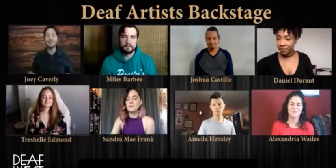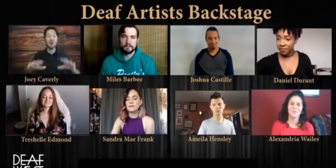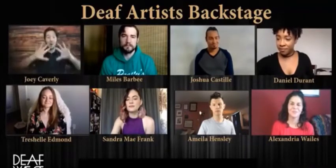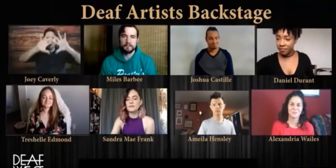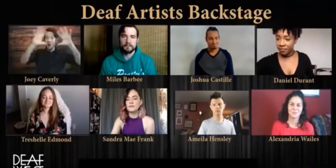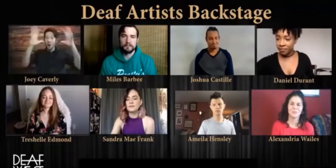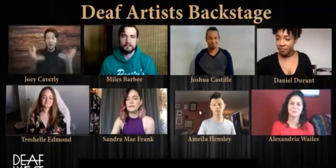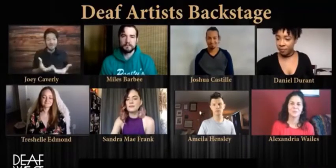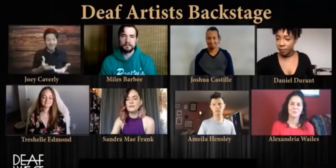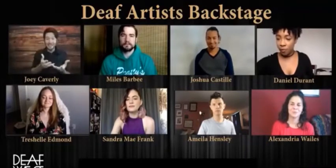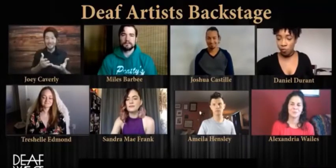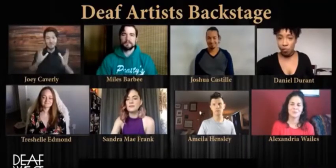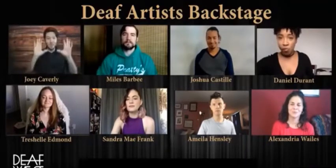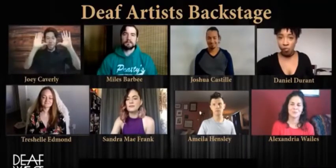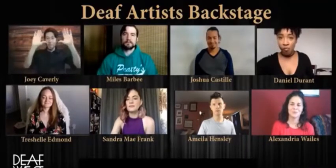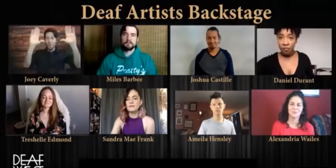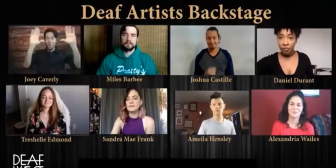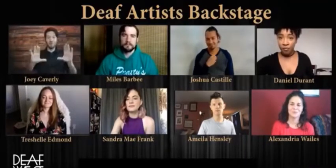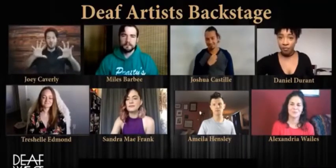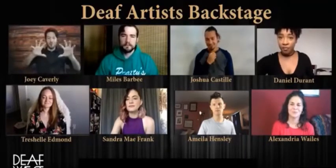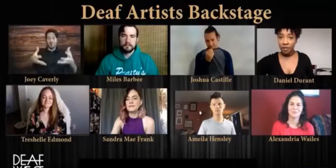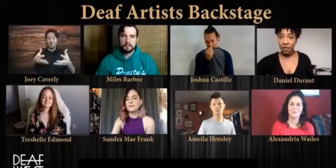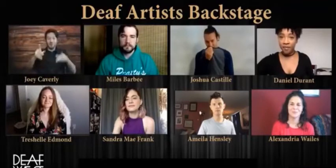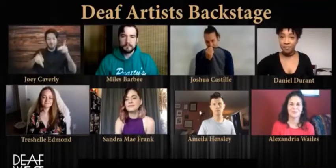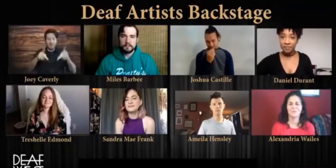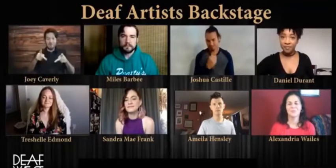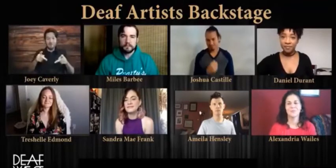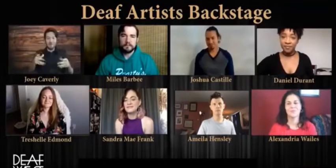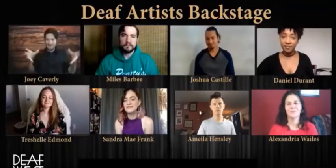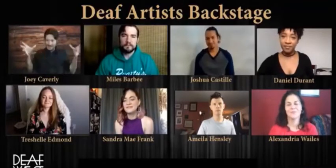The director was Deaf as well, was Michael [Arden].